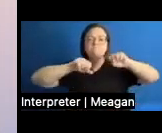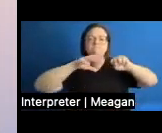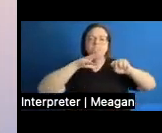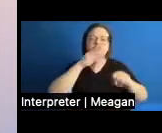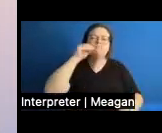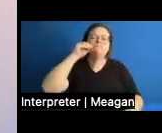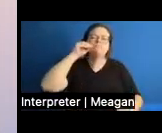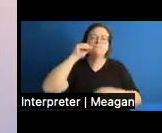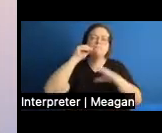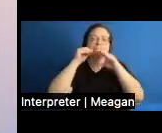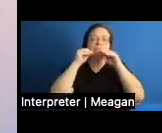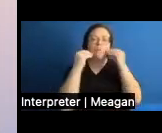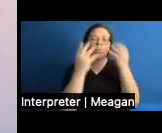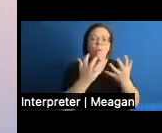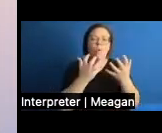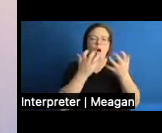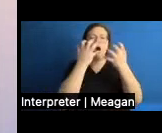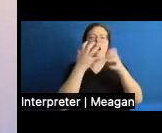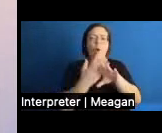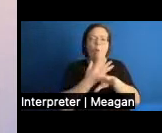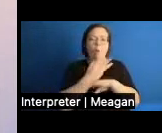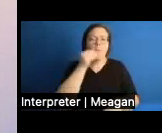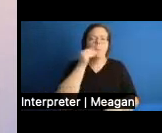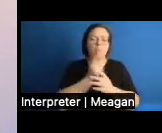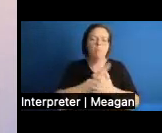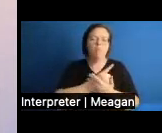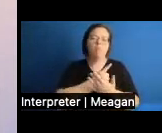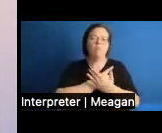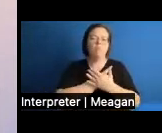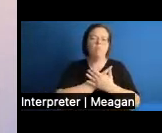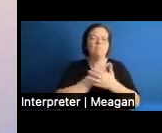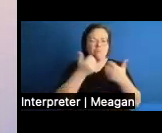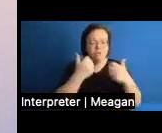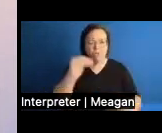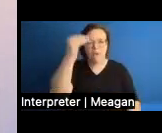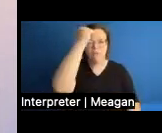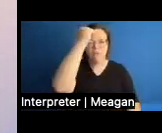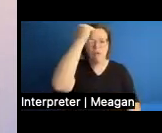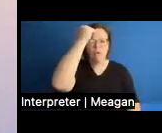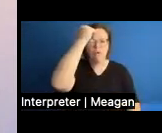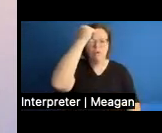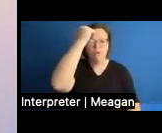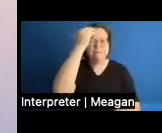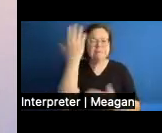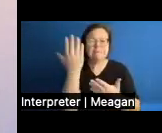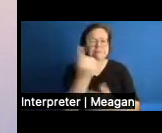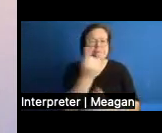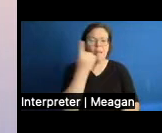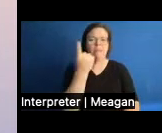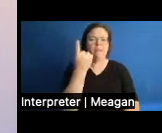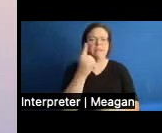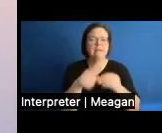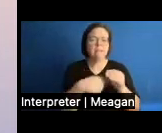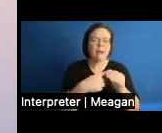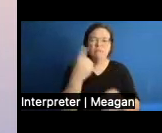pith—the lumen the cell-sap pulse. To try to know some (soursharp something) about something.